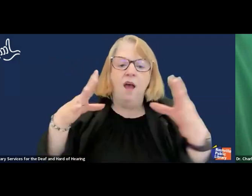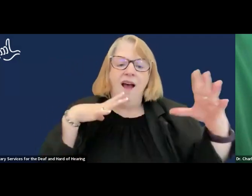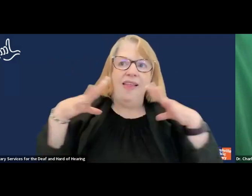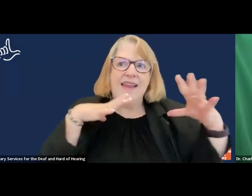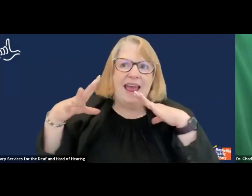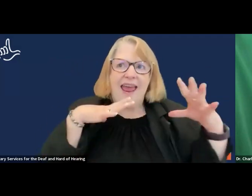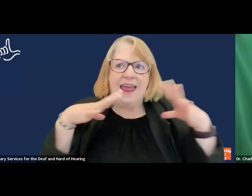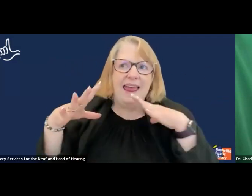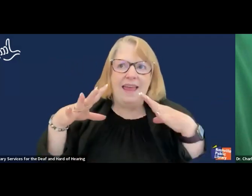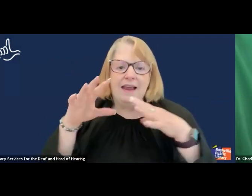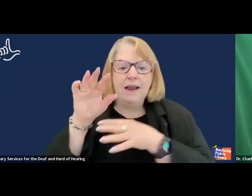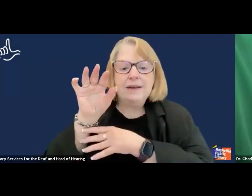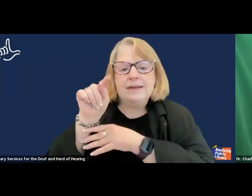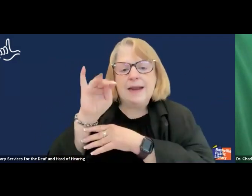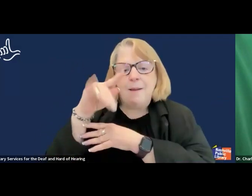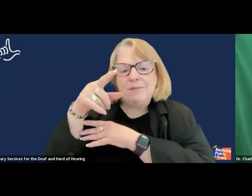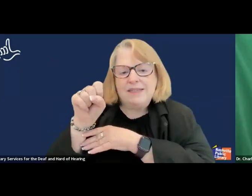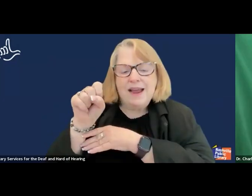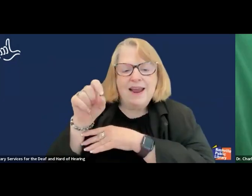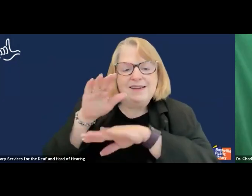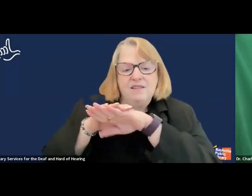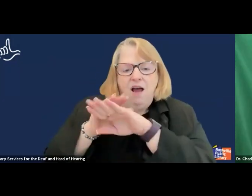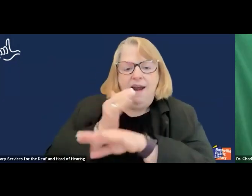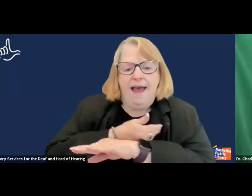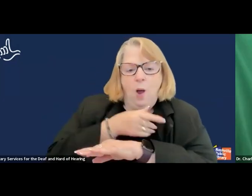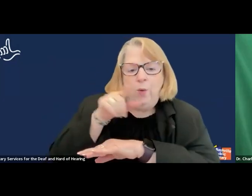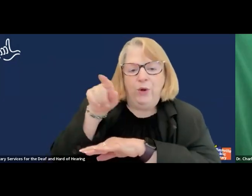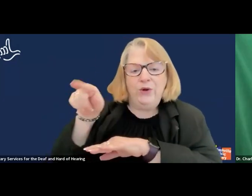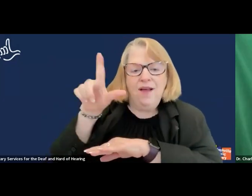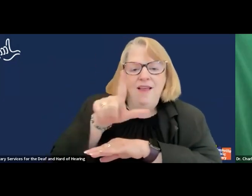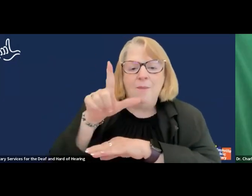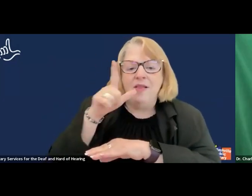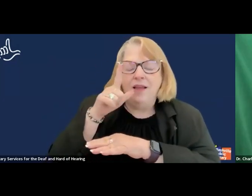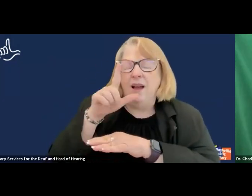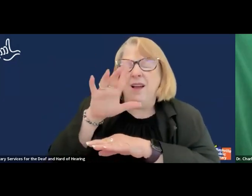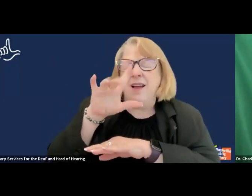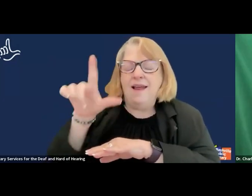I saw the slide there, or the video that had tips, um...